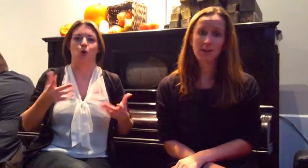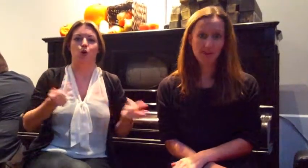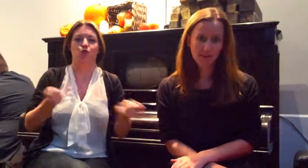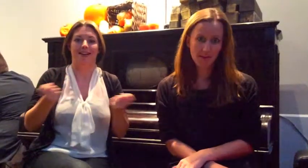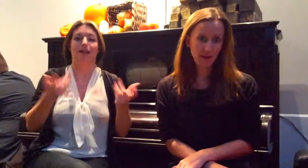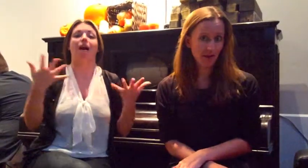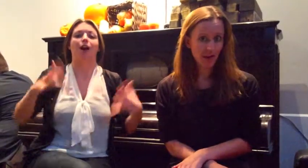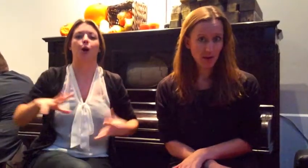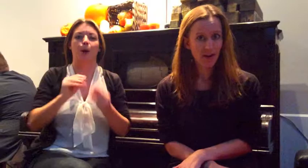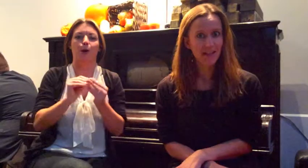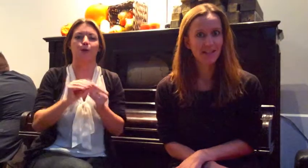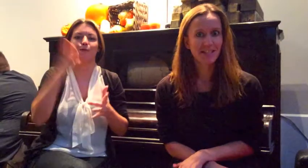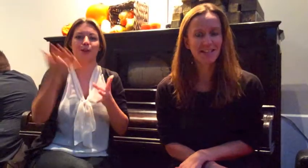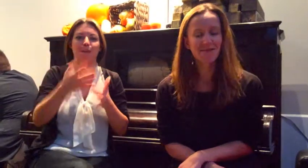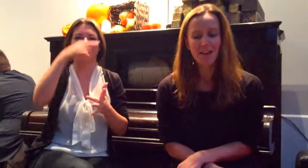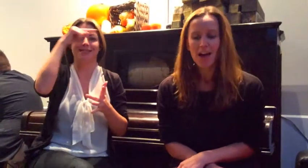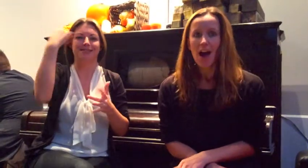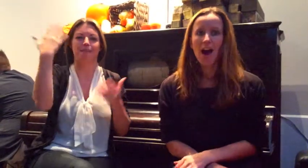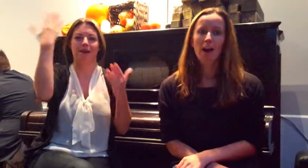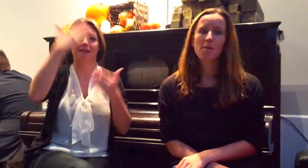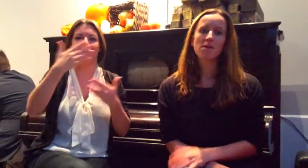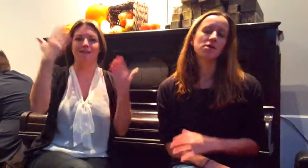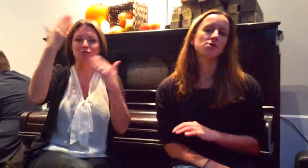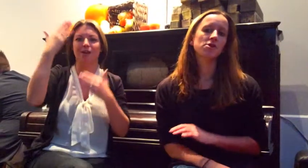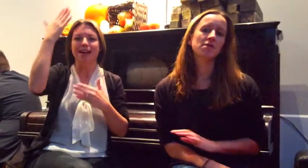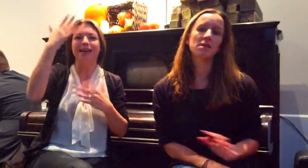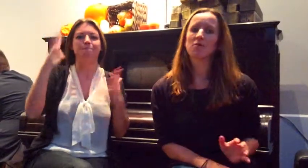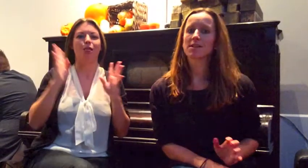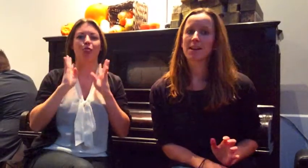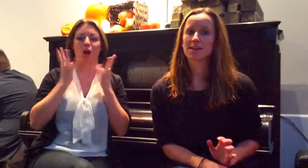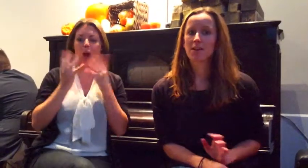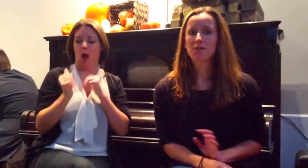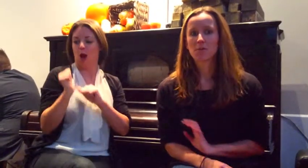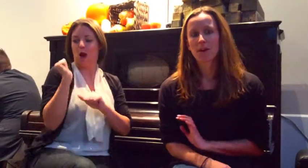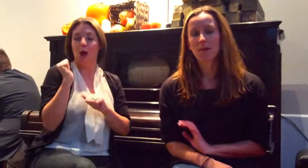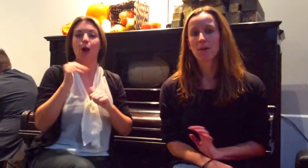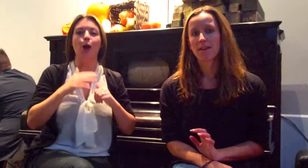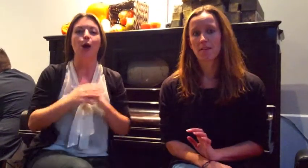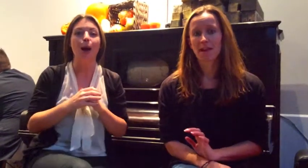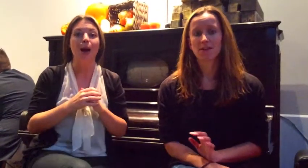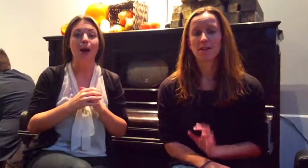Night's Dream earlier this year. During the process I got to work with a band of incredible